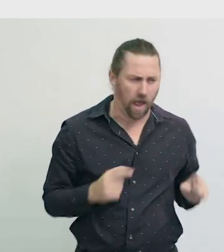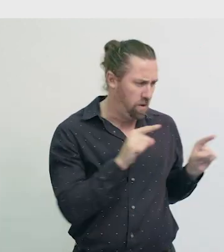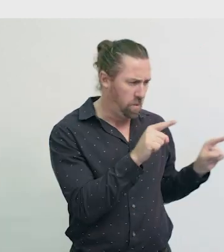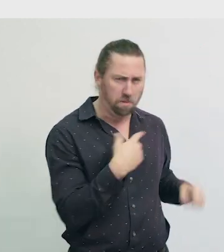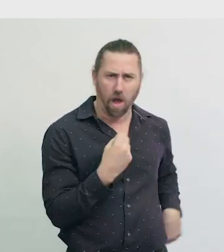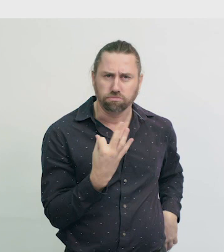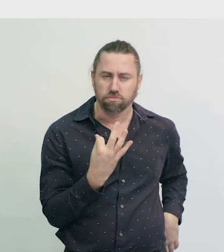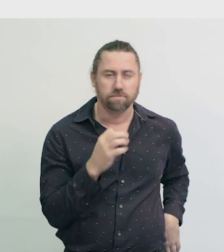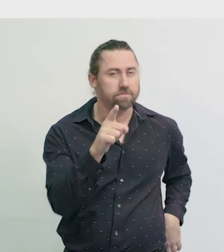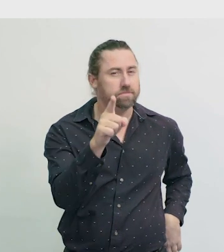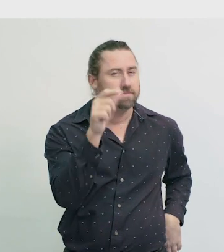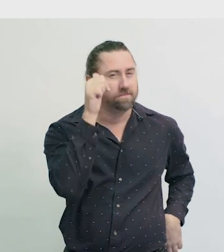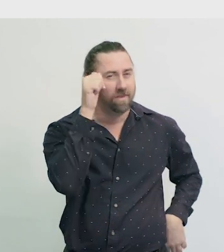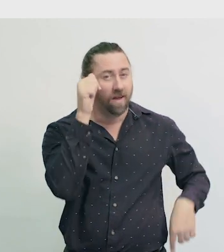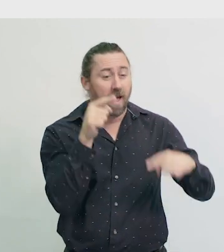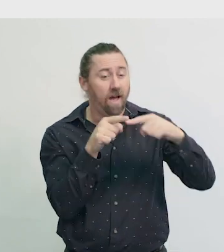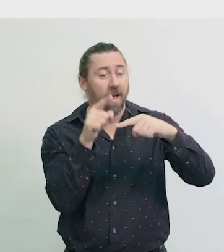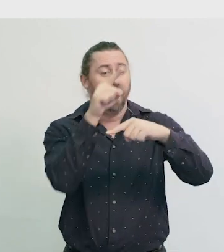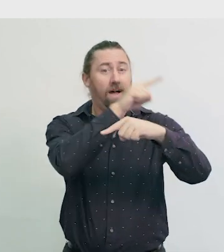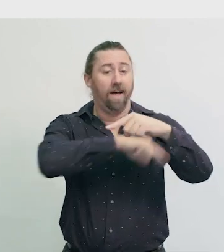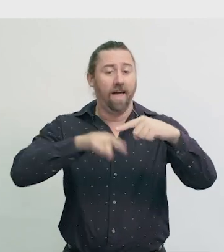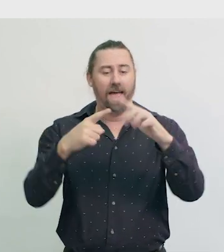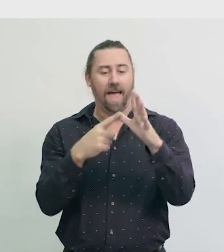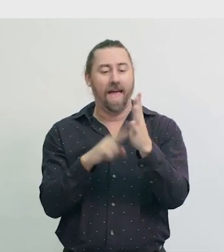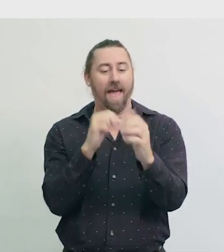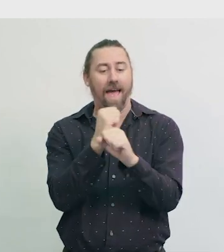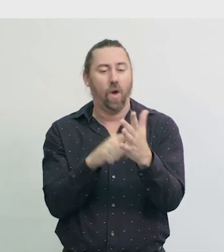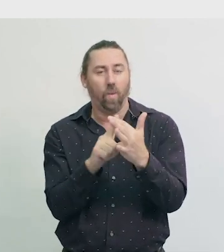We could use our knowledge of supplementary angles on a straight line.